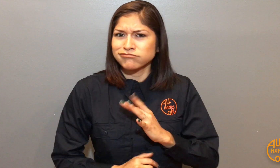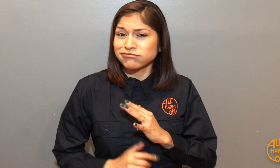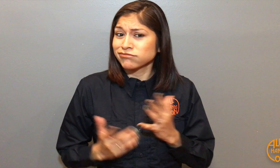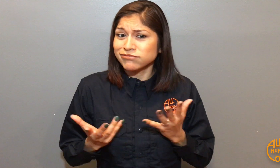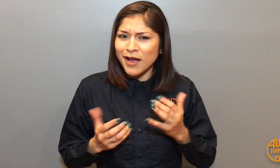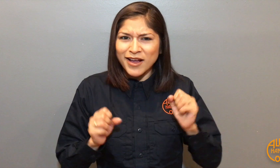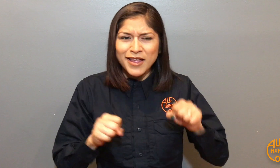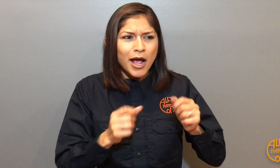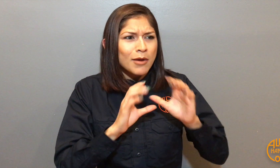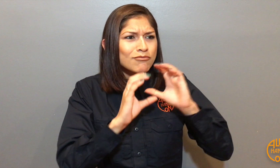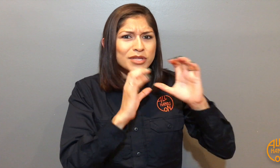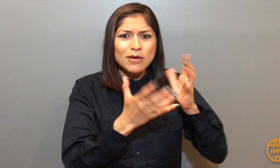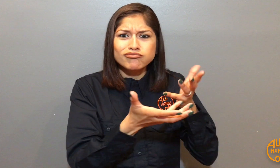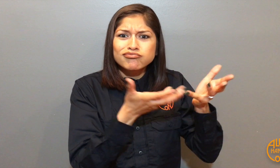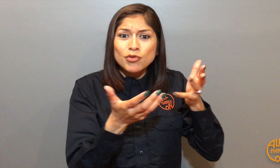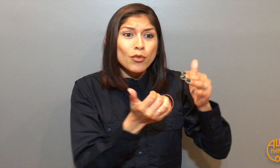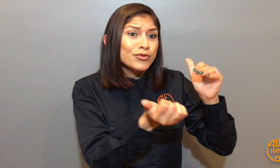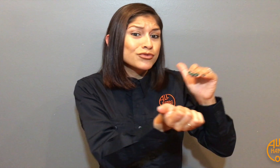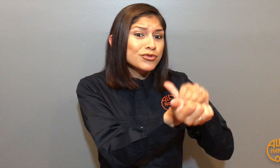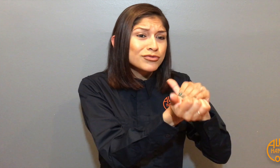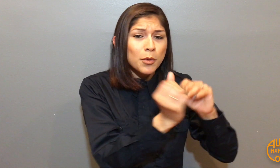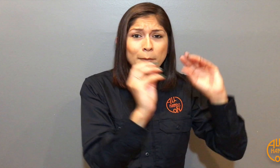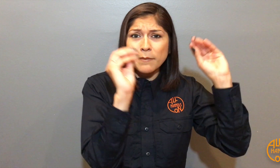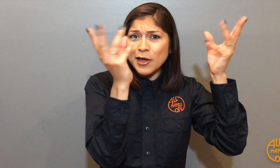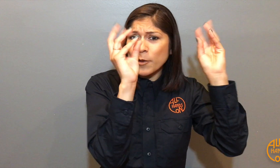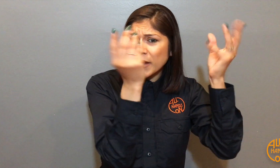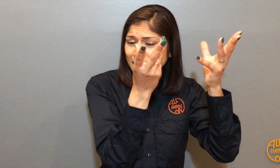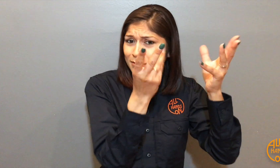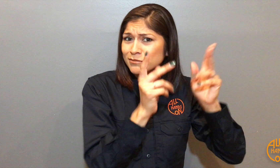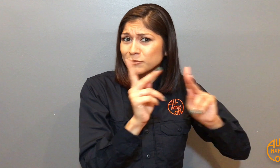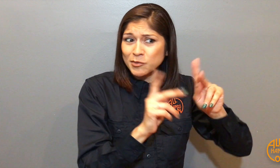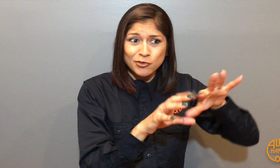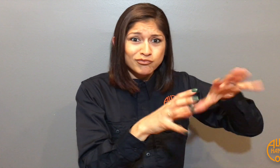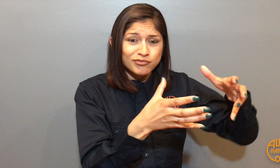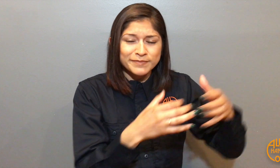hearing people to communicate more readily with doctors and first